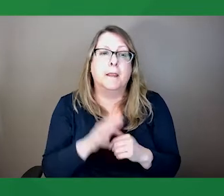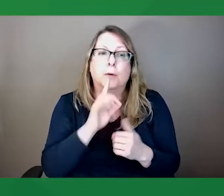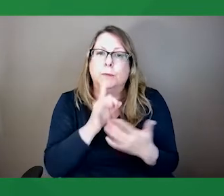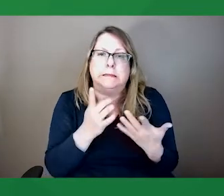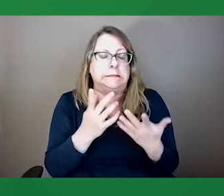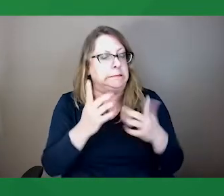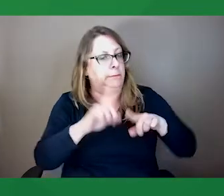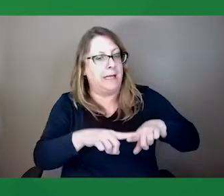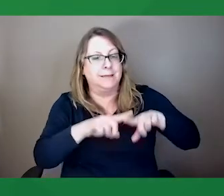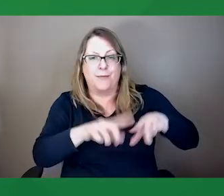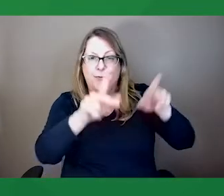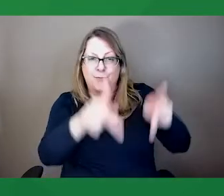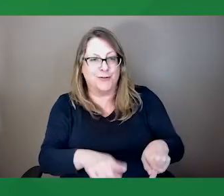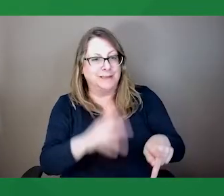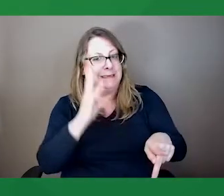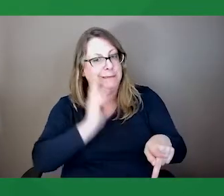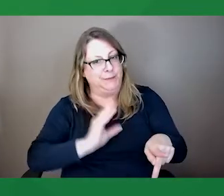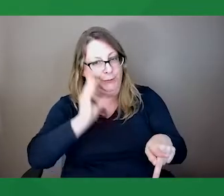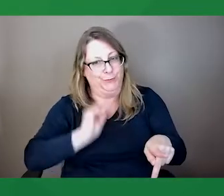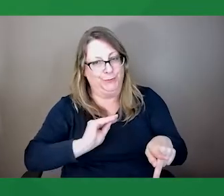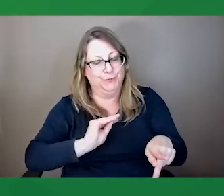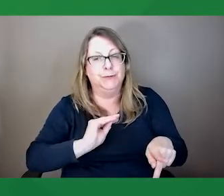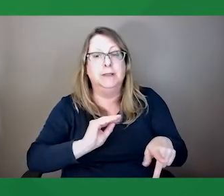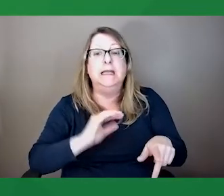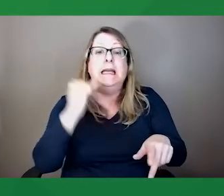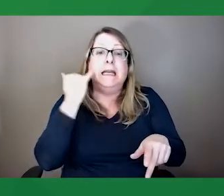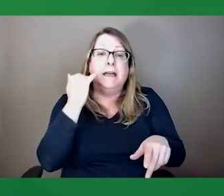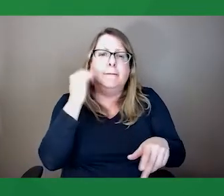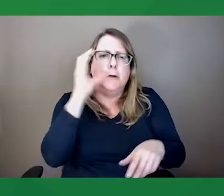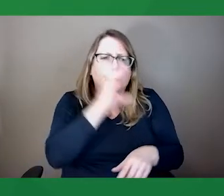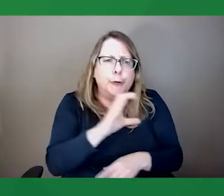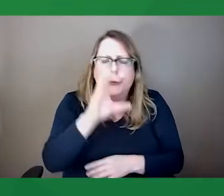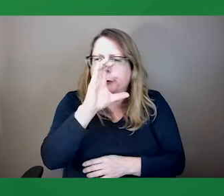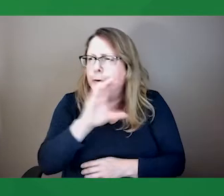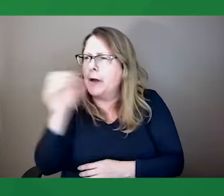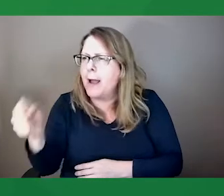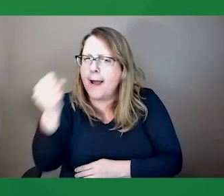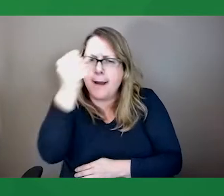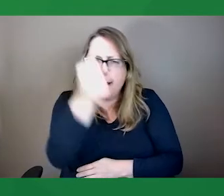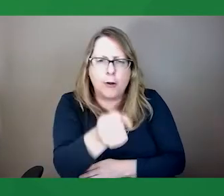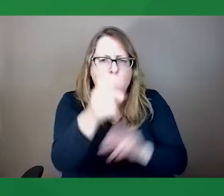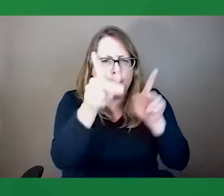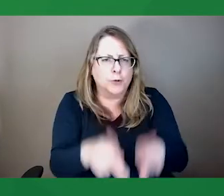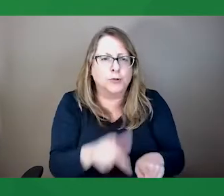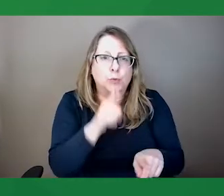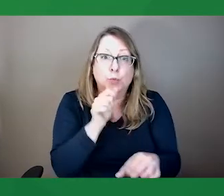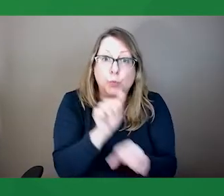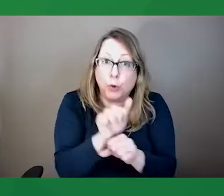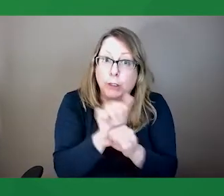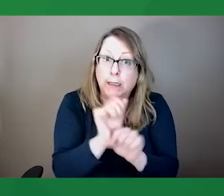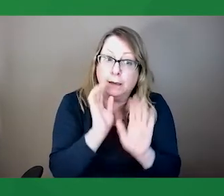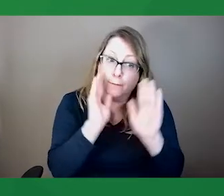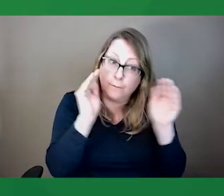the person is going to have. Obviously when you're going to be hiring for somebody with accessibility, you will like to see